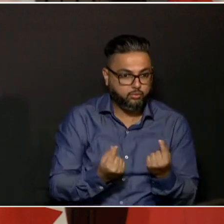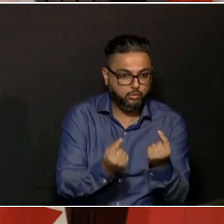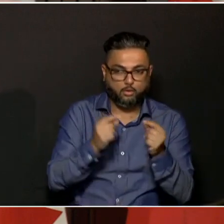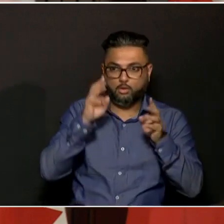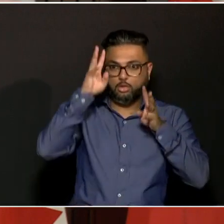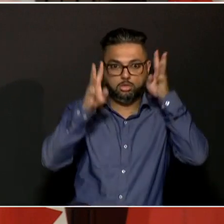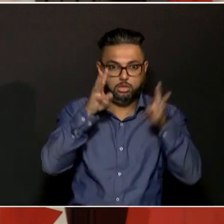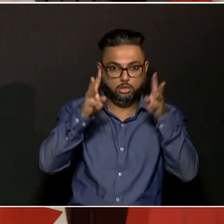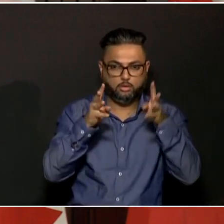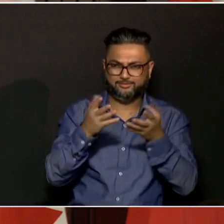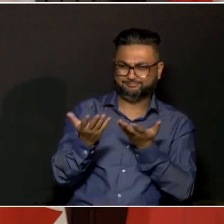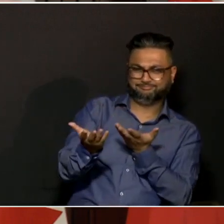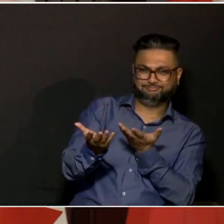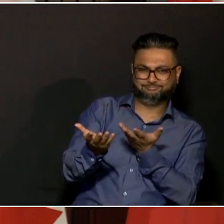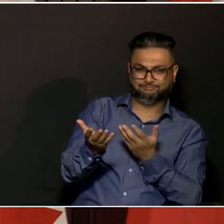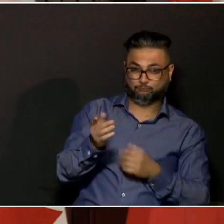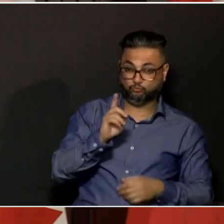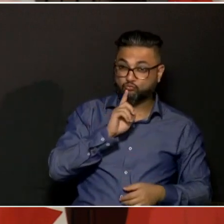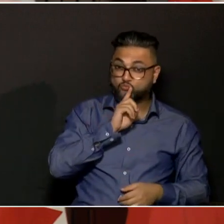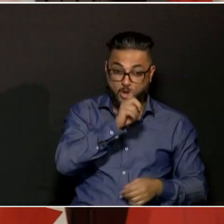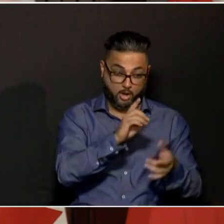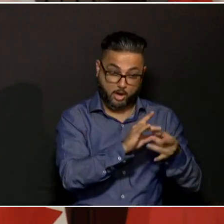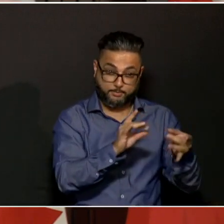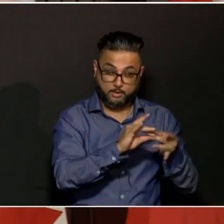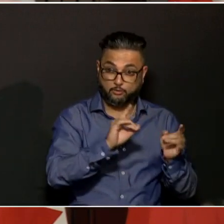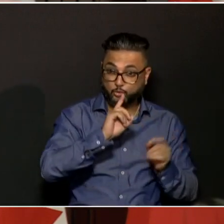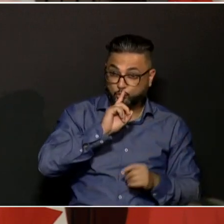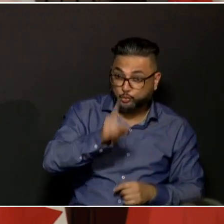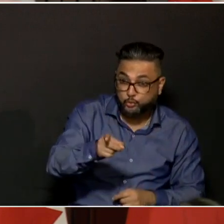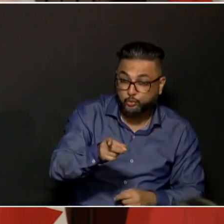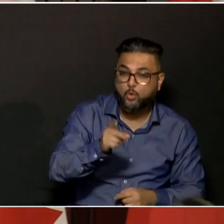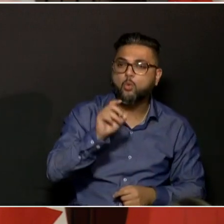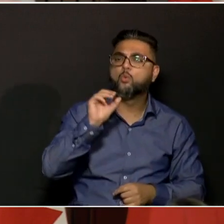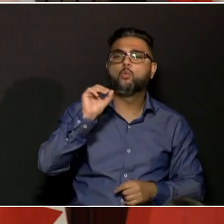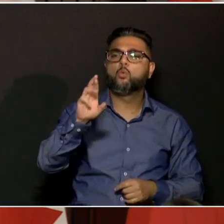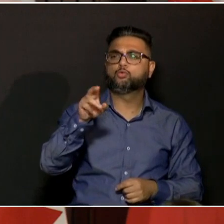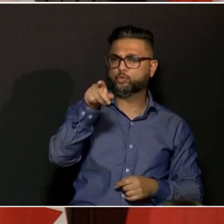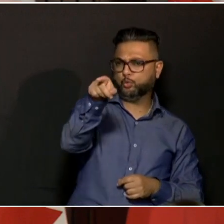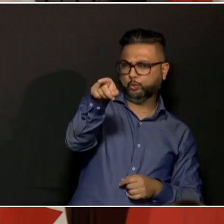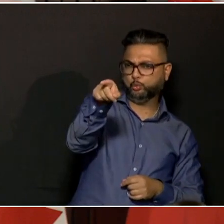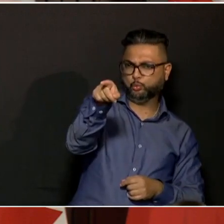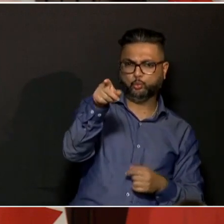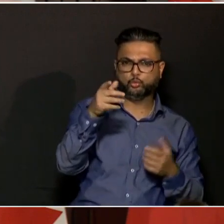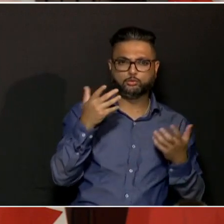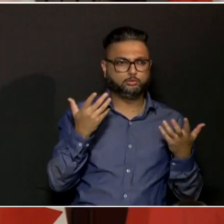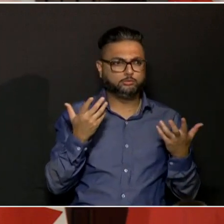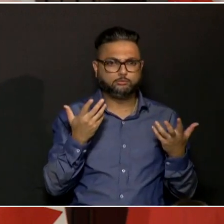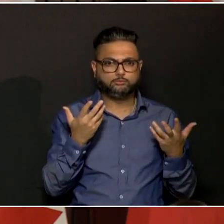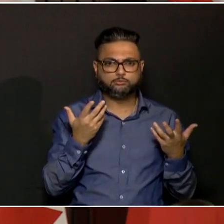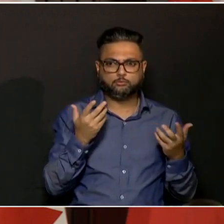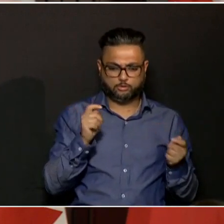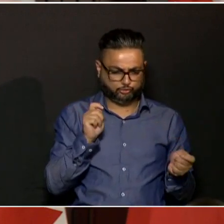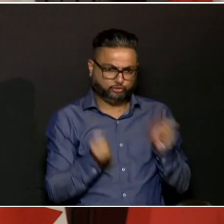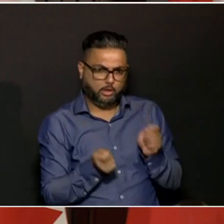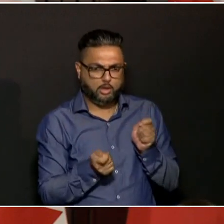and you are making it up as you go. I'm trying to get a sense is there some accuracy to that?